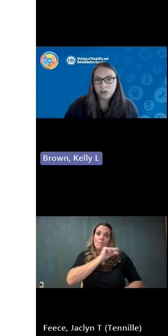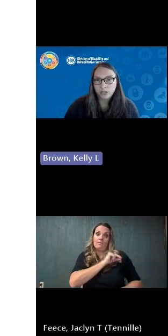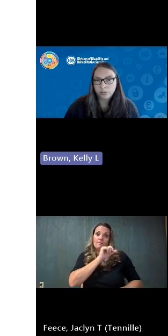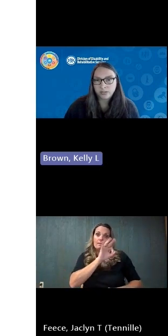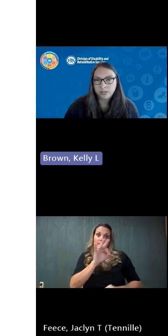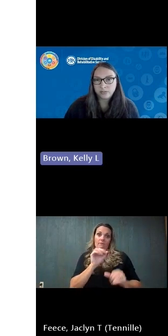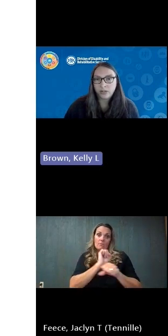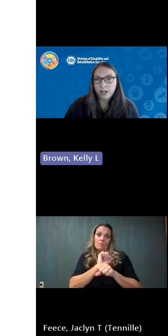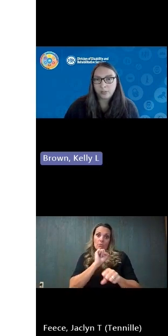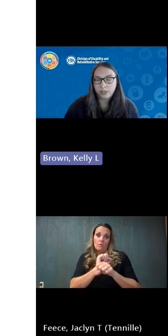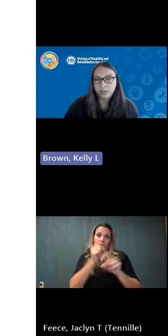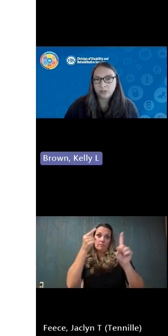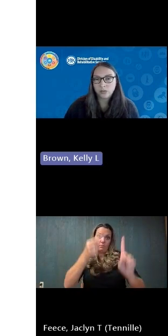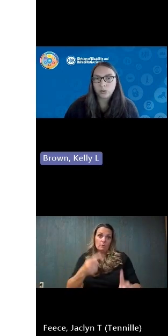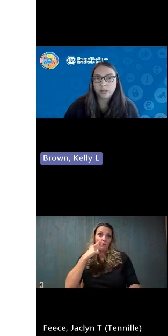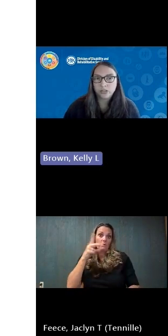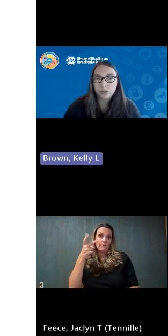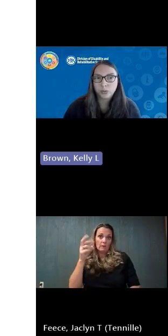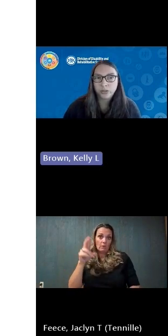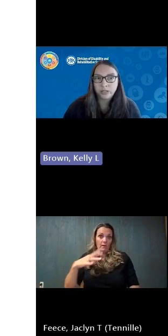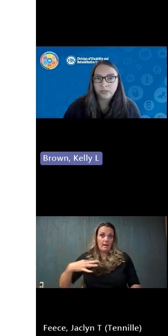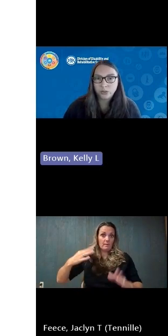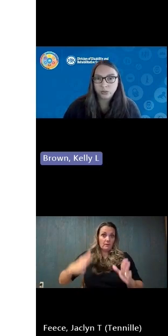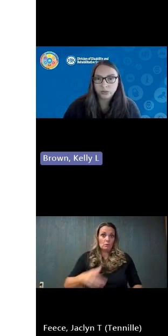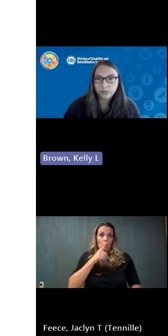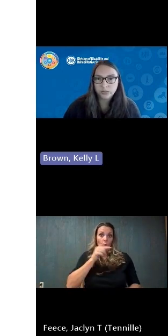outcomes to VR applicants or eligible individuals.